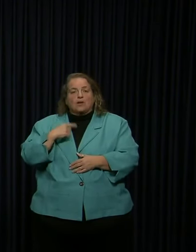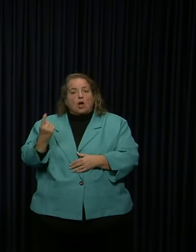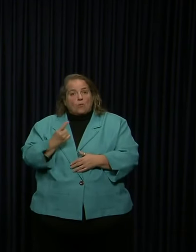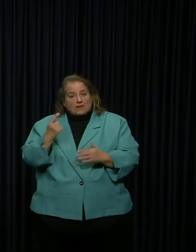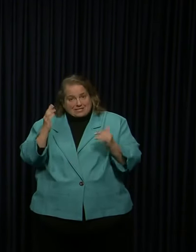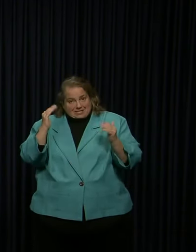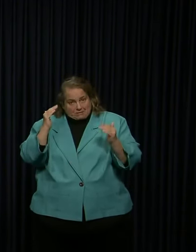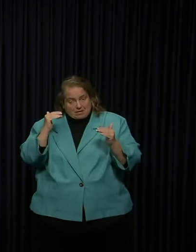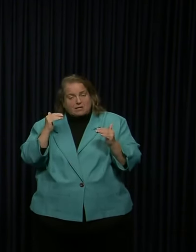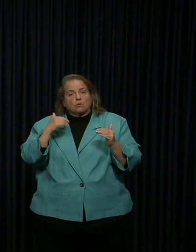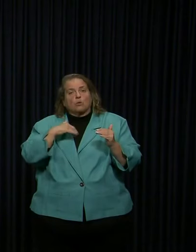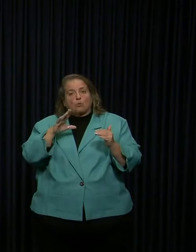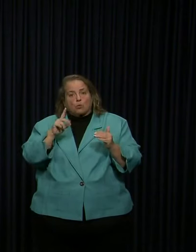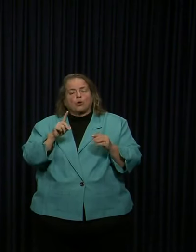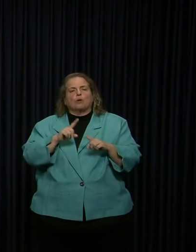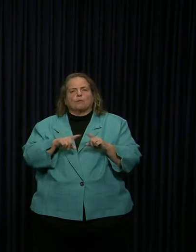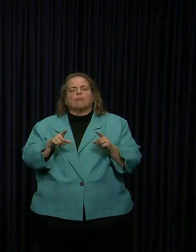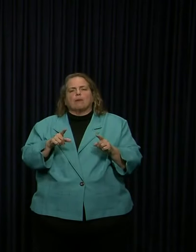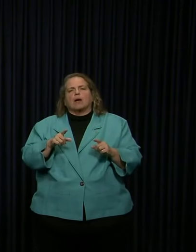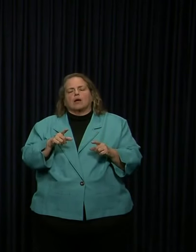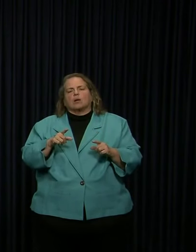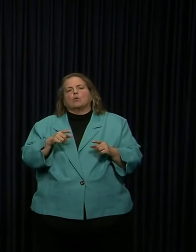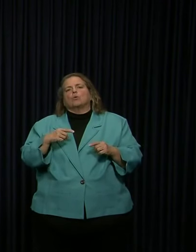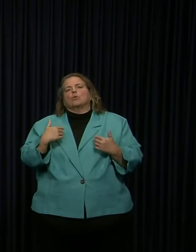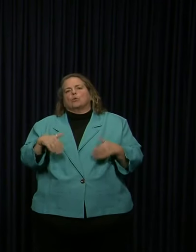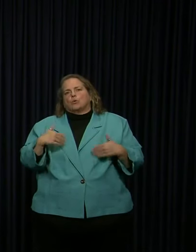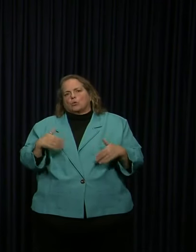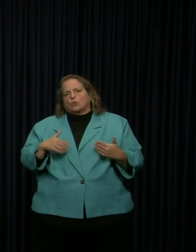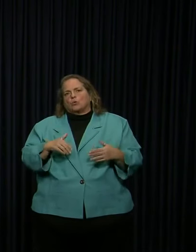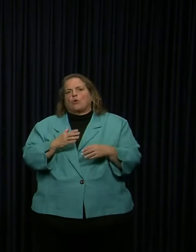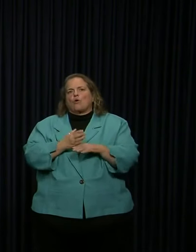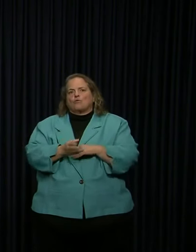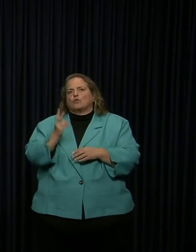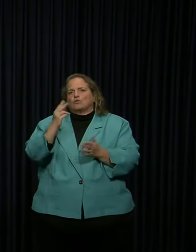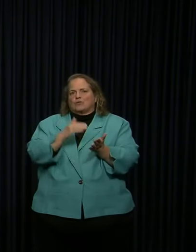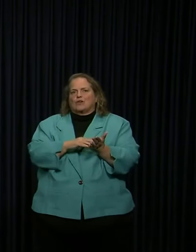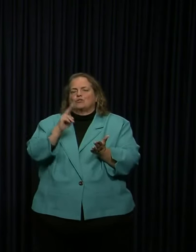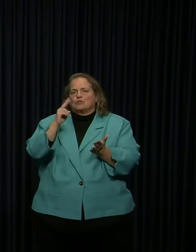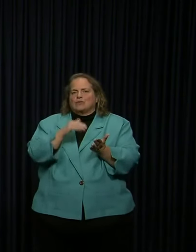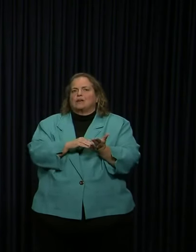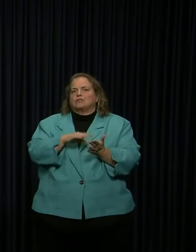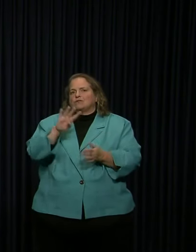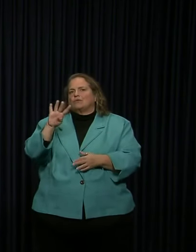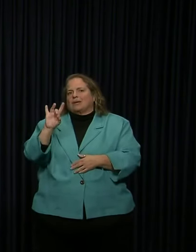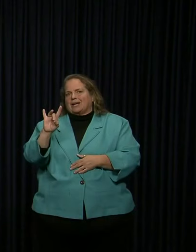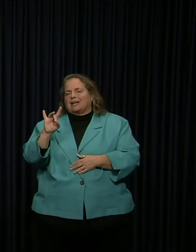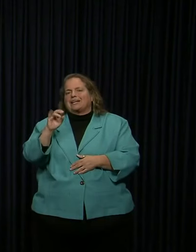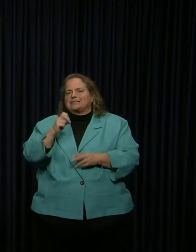ARE AND HOLD A.M. TWO IN CHRISTIAN, HOPKINS, MUHLENBERG AND WHITBURG.